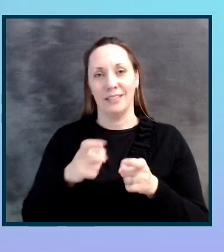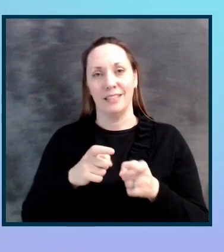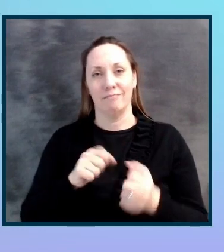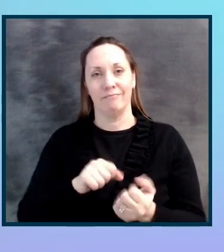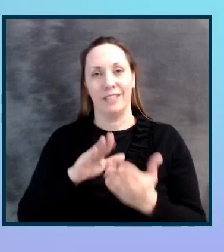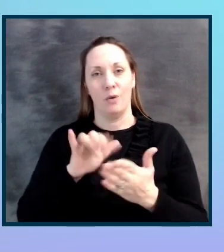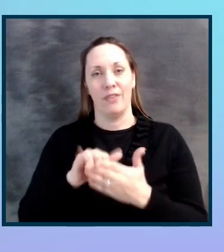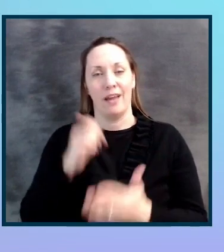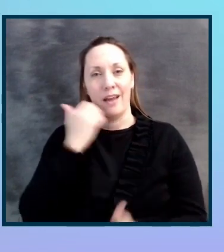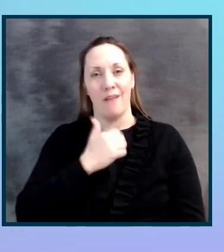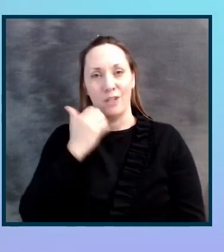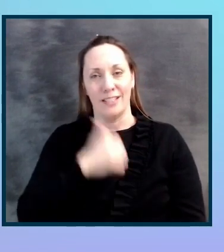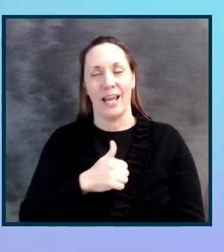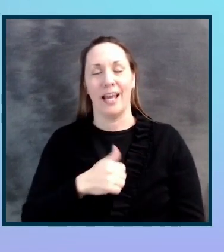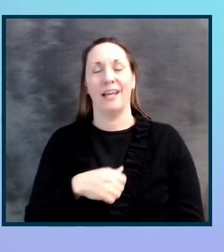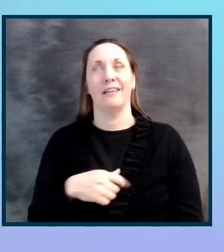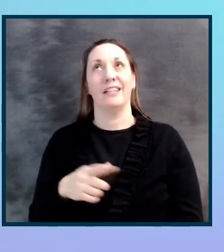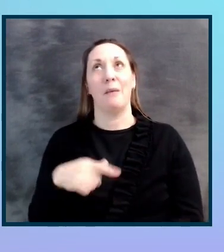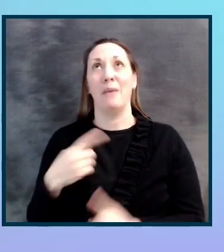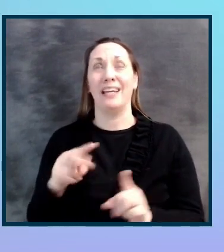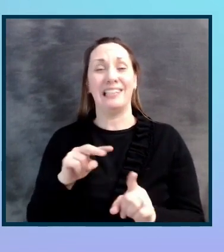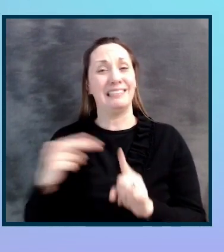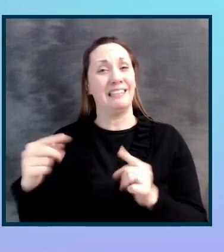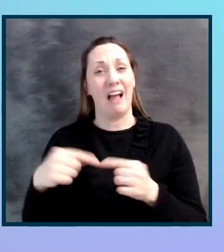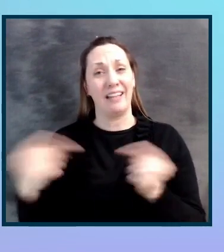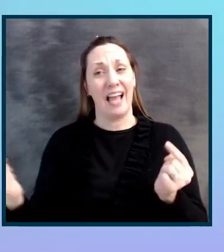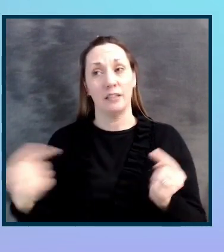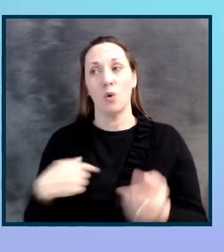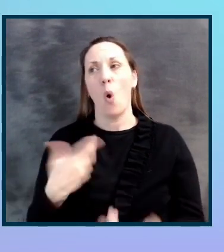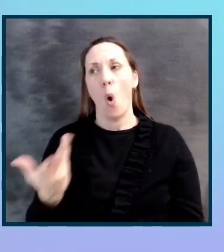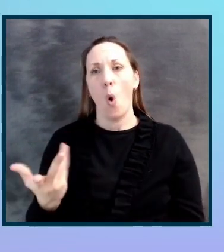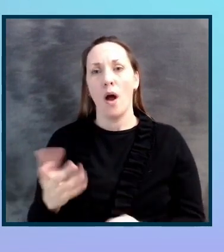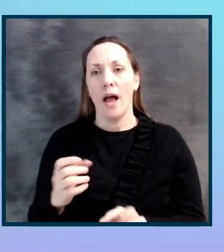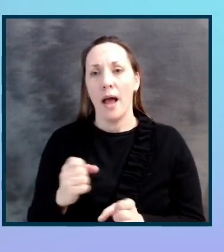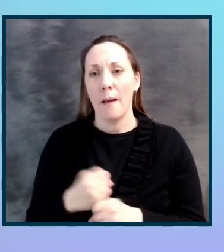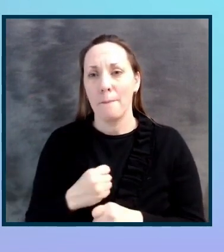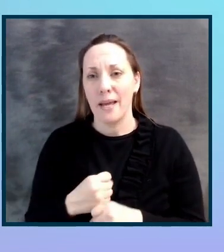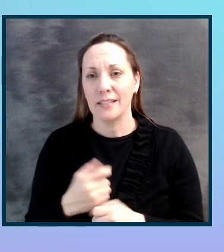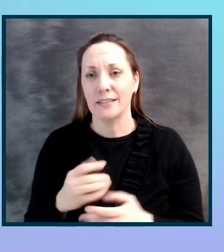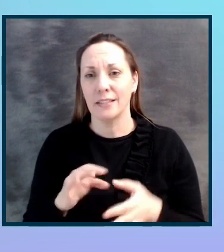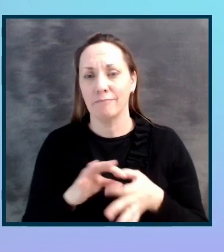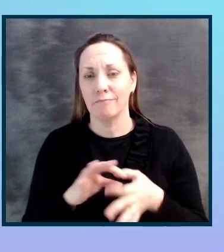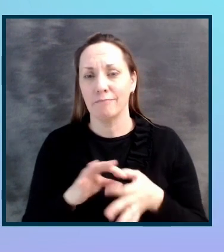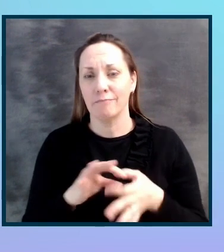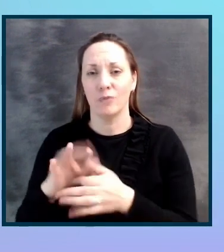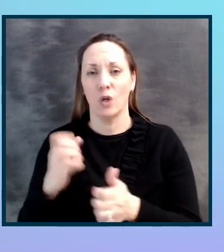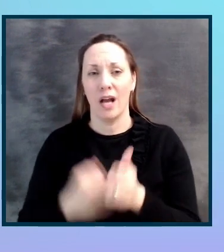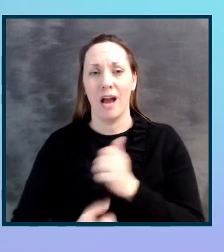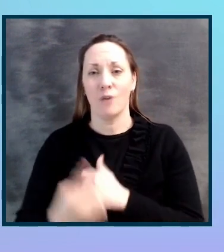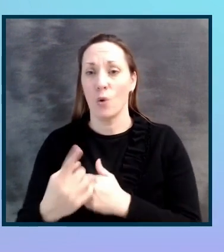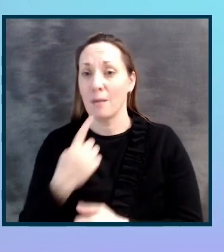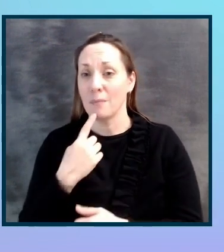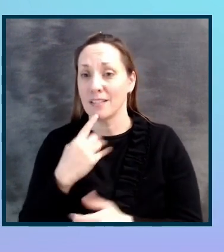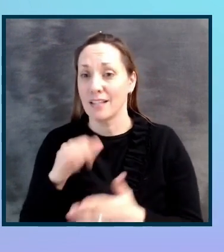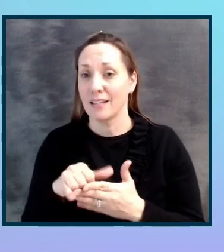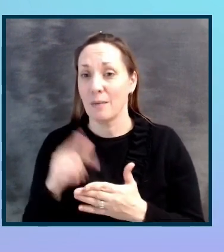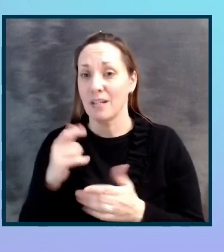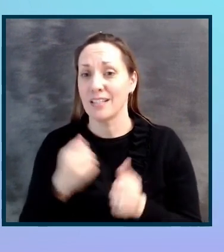The biggest argument for it is it makes our content useful for everybody. And I'm gonna say this because everybody has this idea